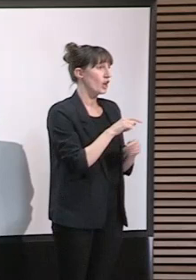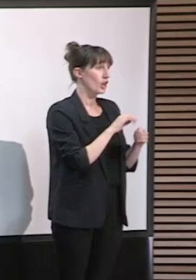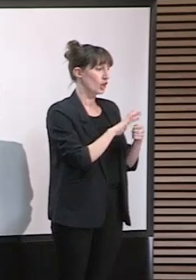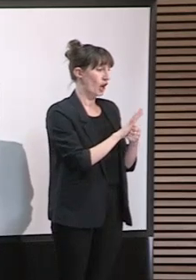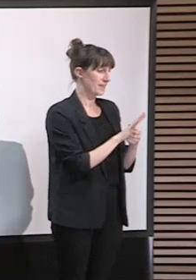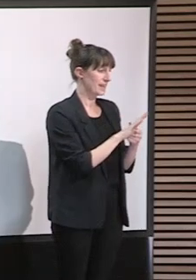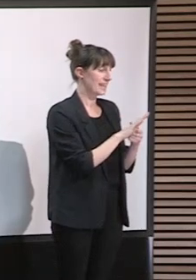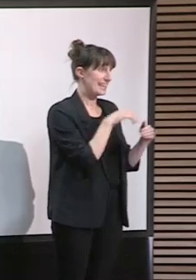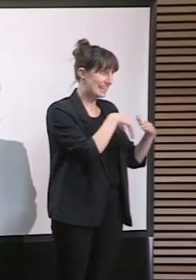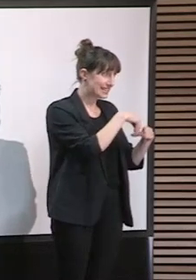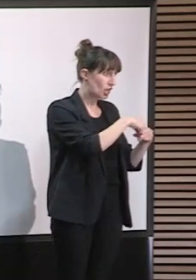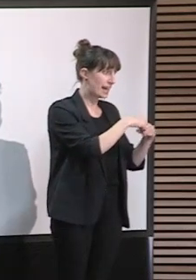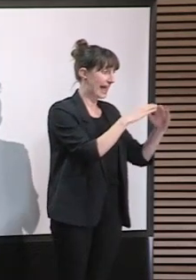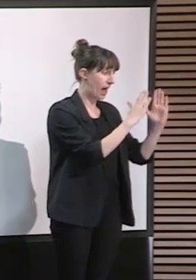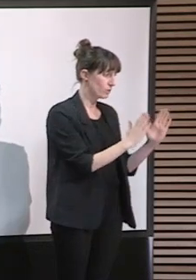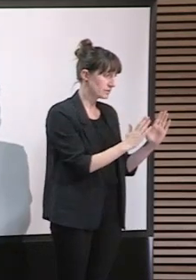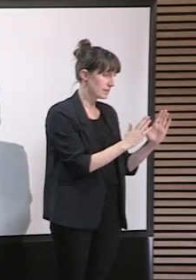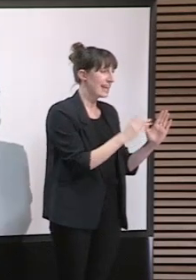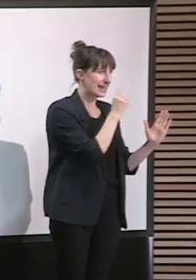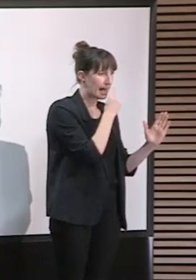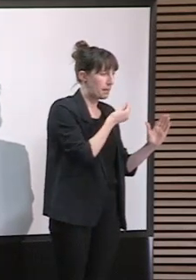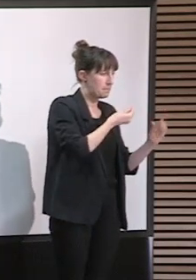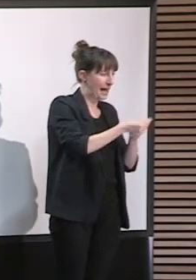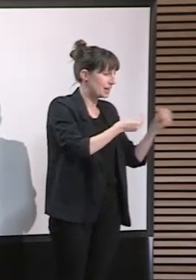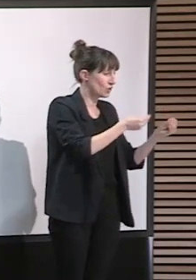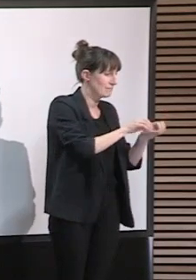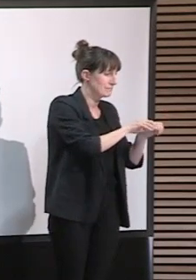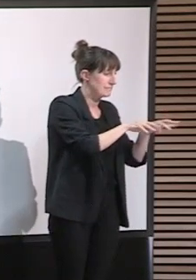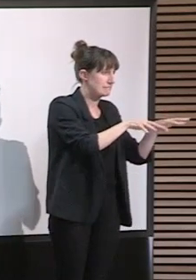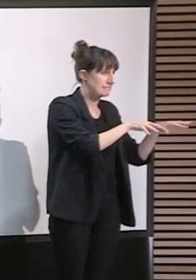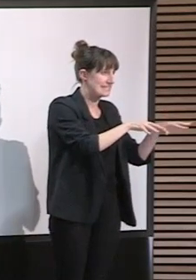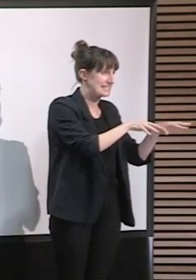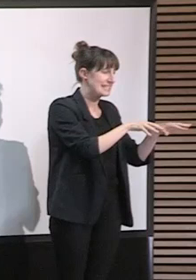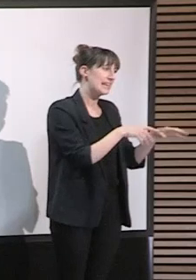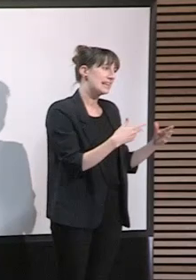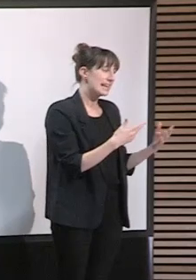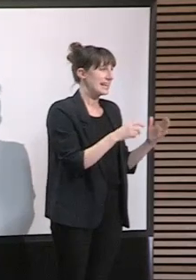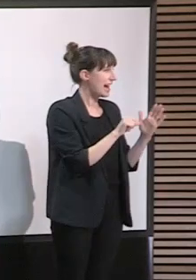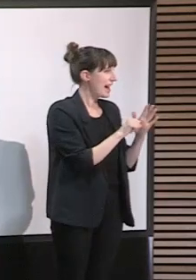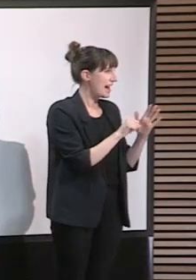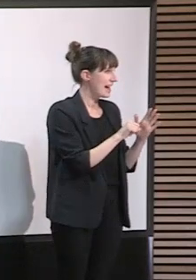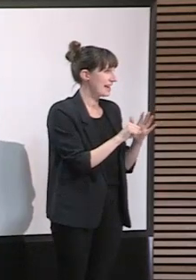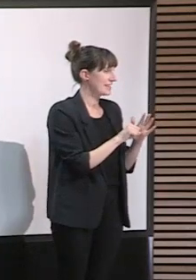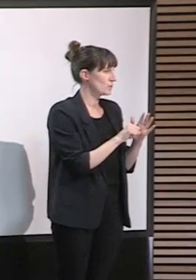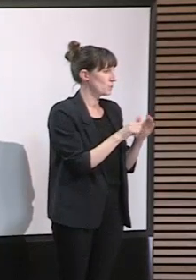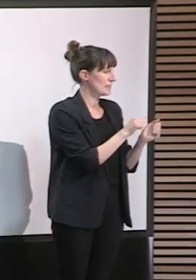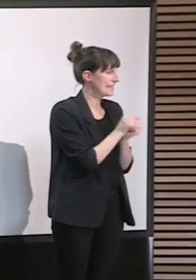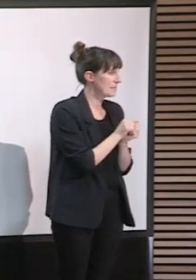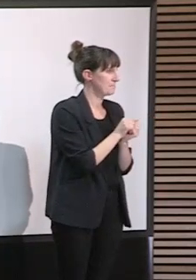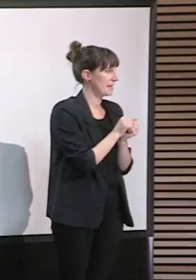happens within households, and sometimes that continues even while the family is in self-isolation because we know